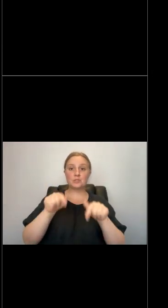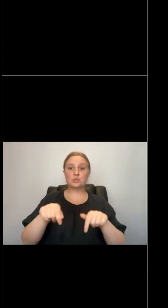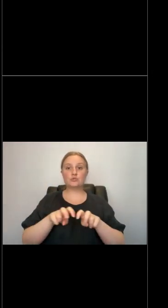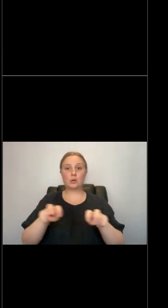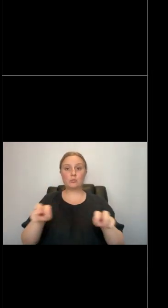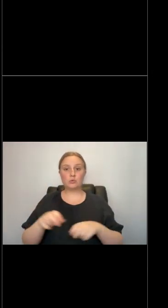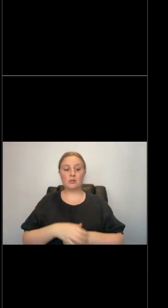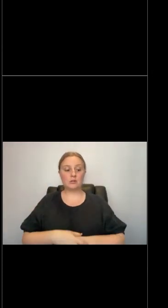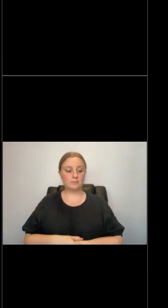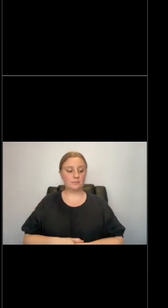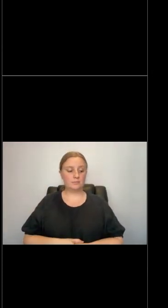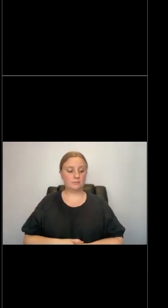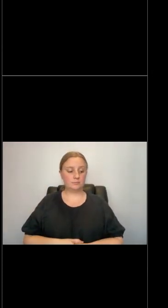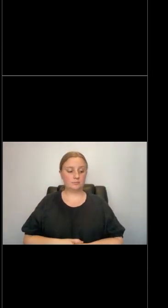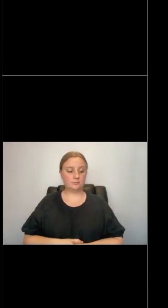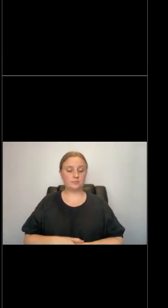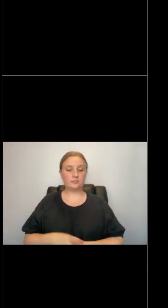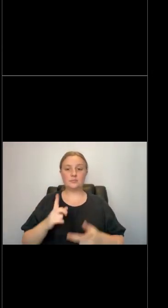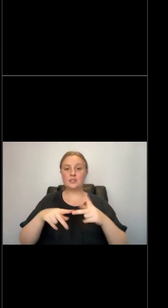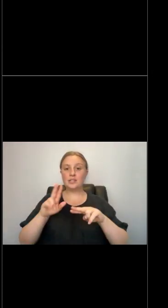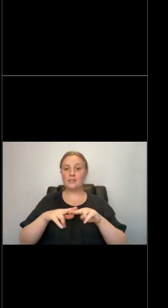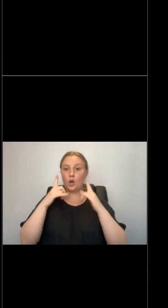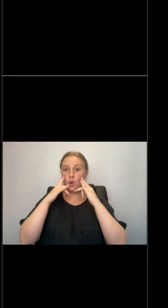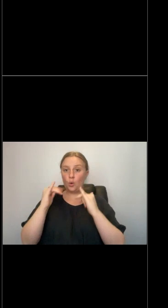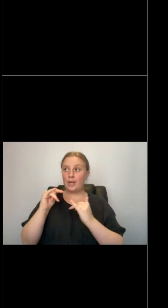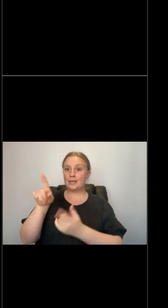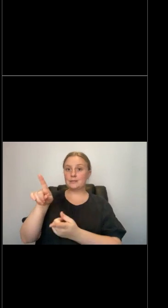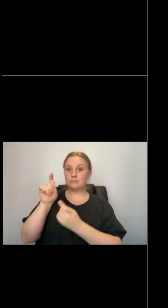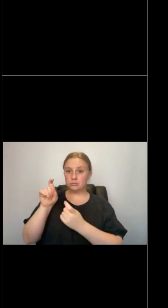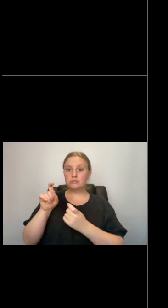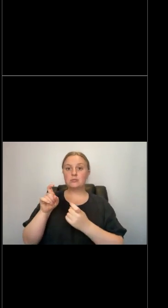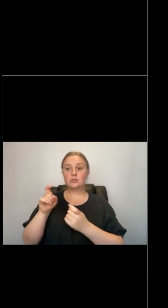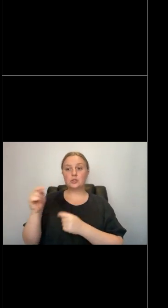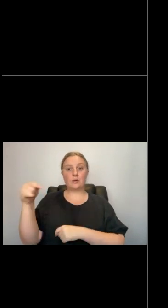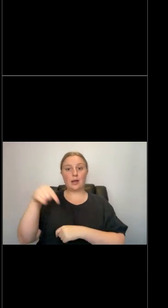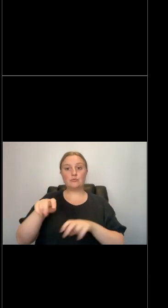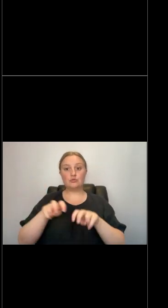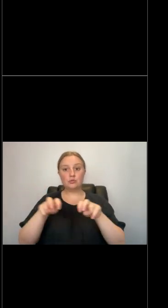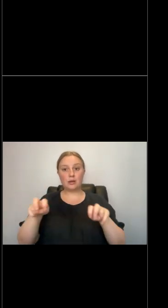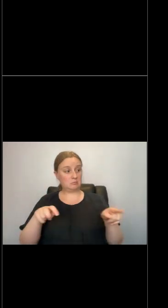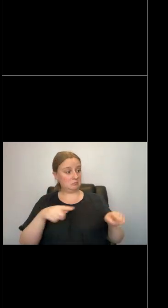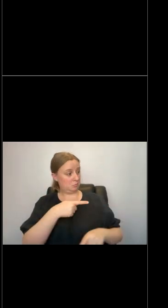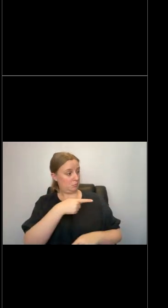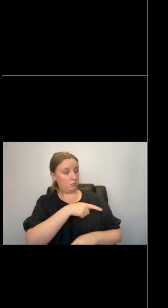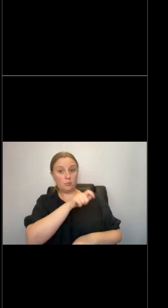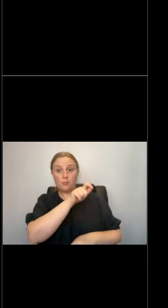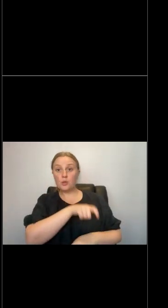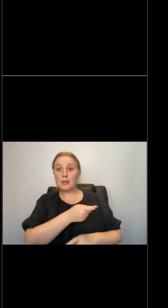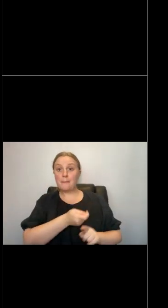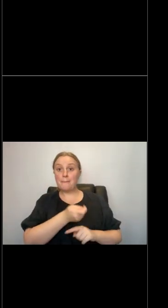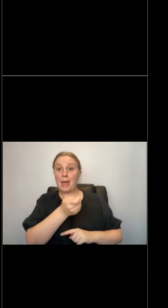So where a lawyer is appointed by the tribunal, that's at no cost to the person. So if you're a support person and supporting someone who finds out